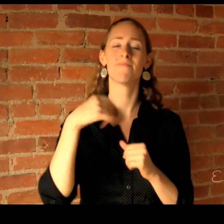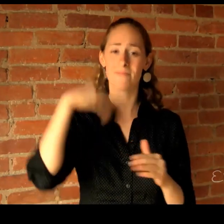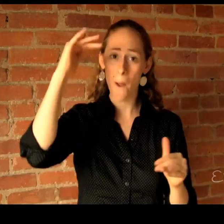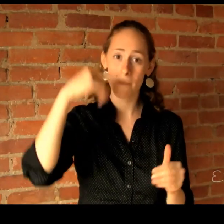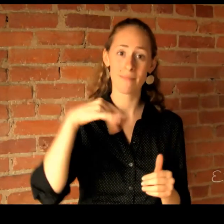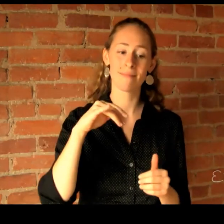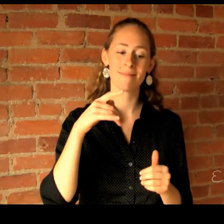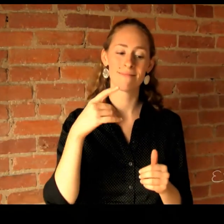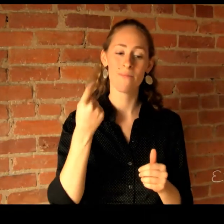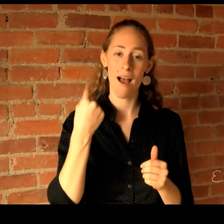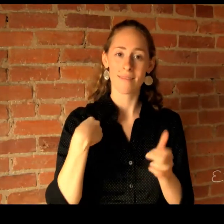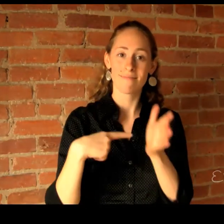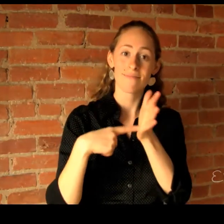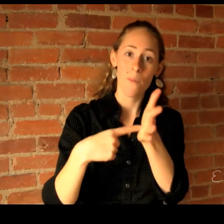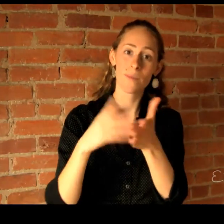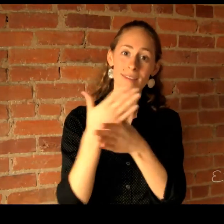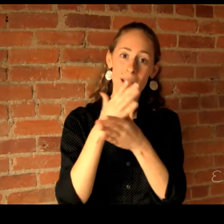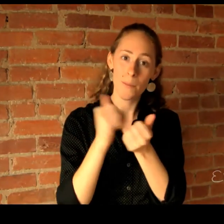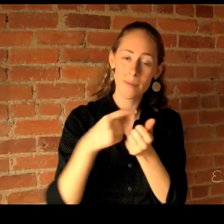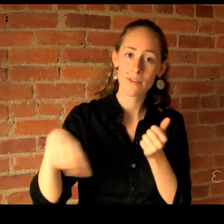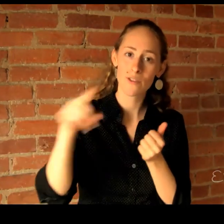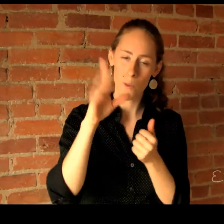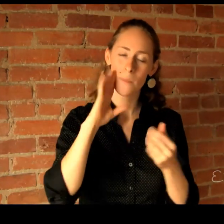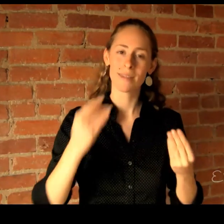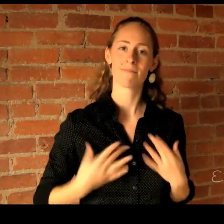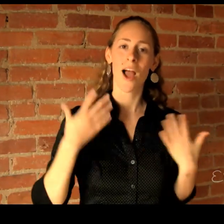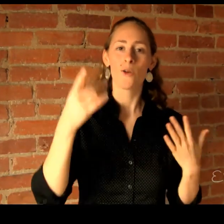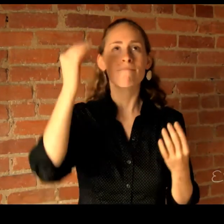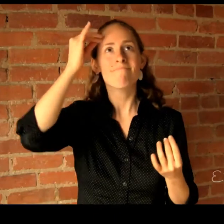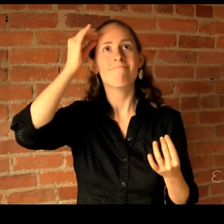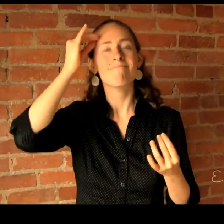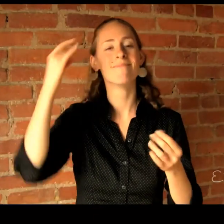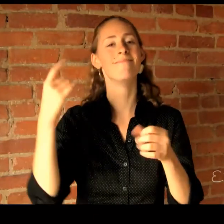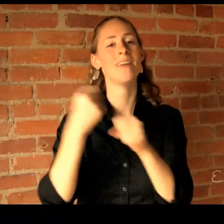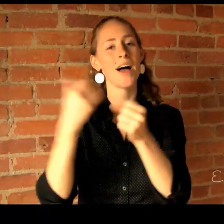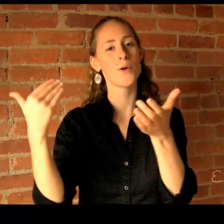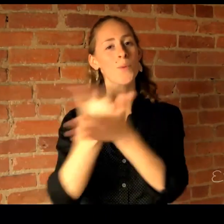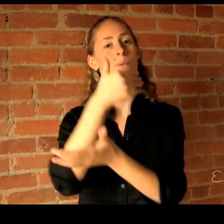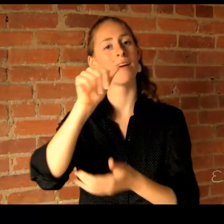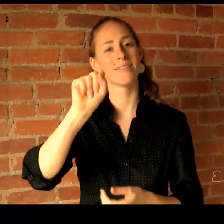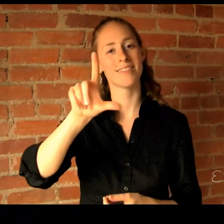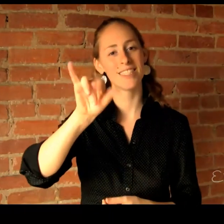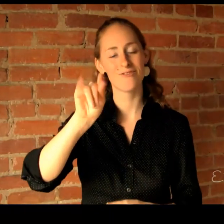ASL literature! Hopefully what I have shared with you will be inspirational for you all.